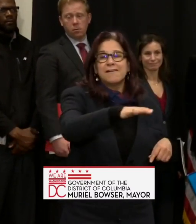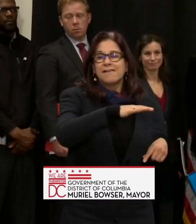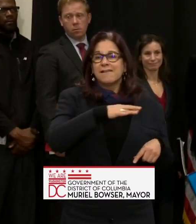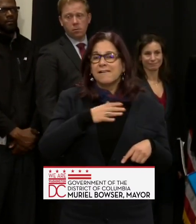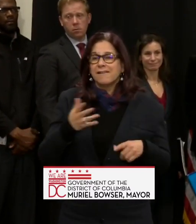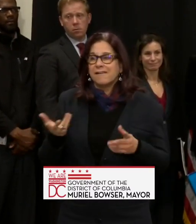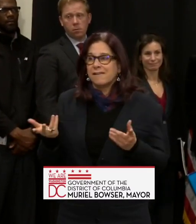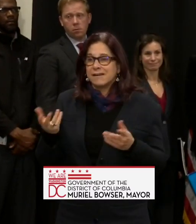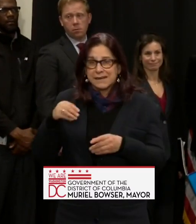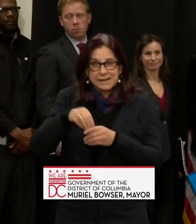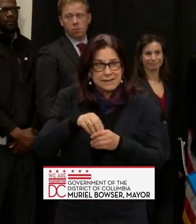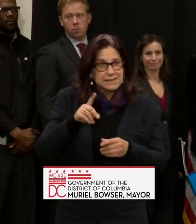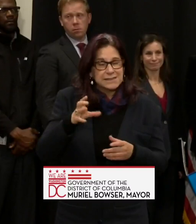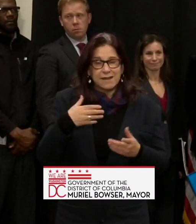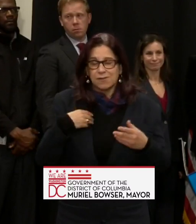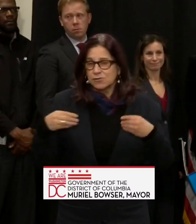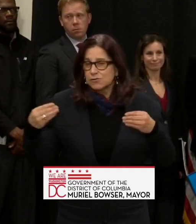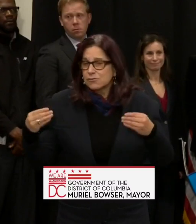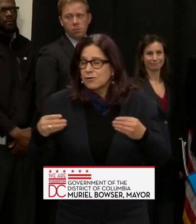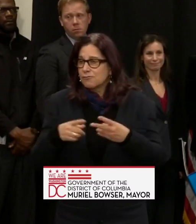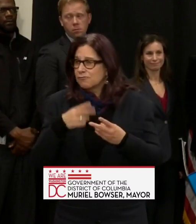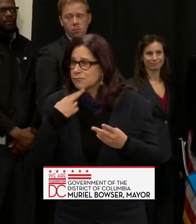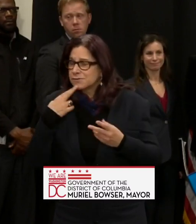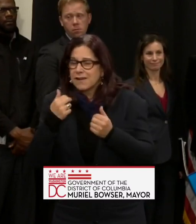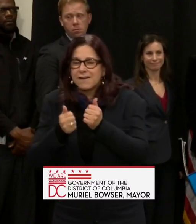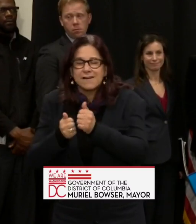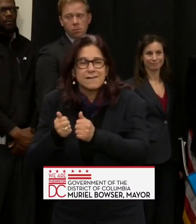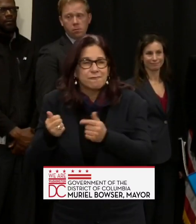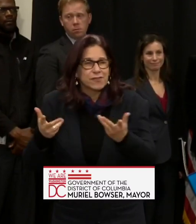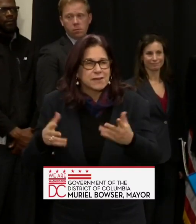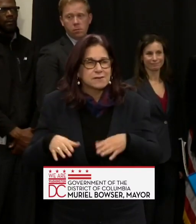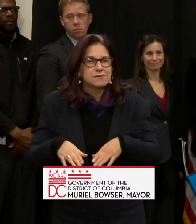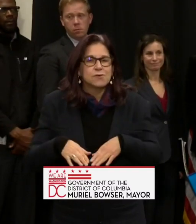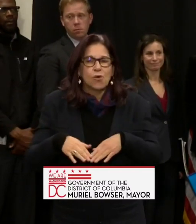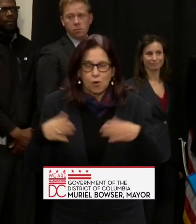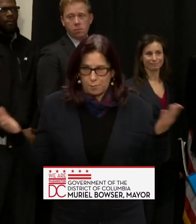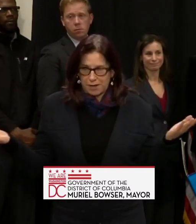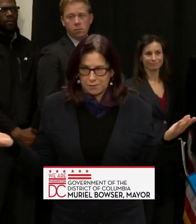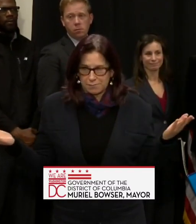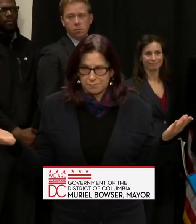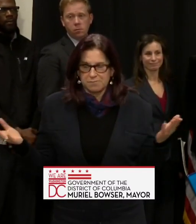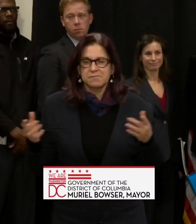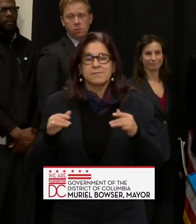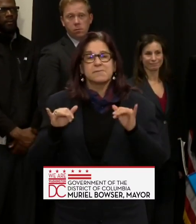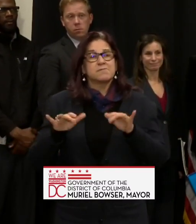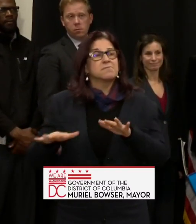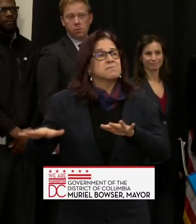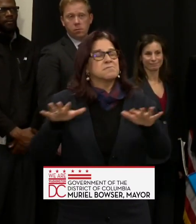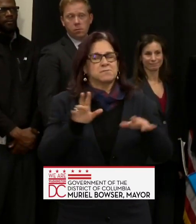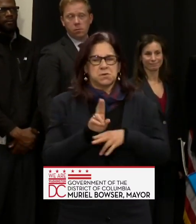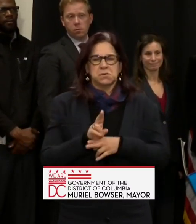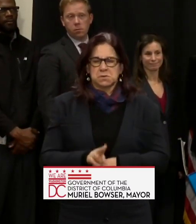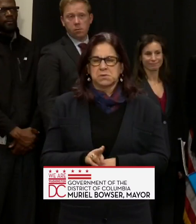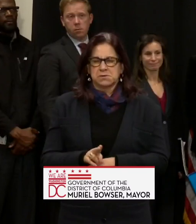SHOP AND DINE AND TO DO ALL OF THE THINGS THAT YOU ARE ACCUSTOMED TO DOING. OUR FORCE, LIKE FOR OTHER